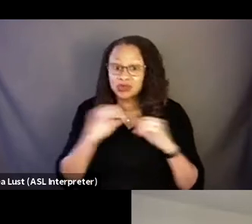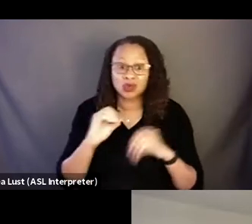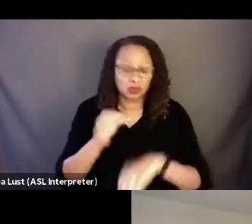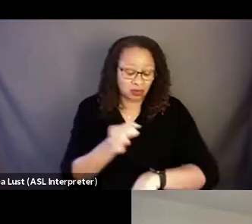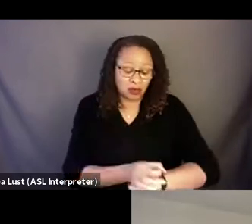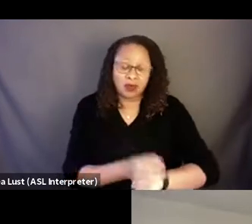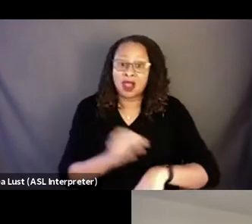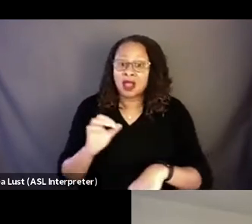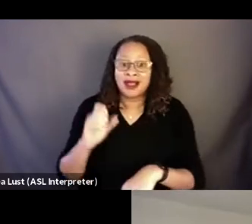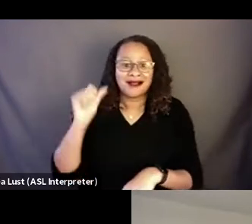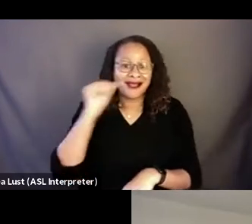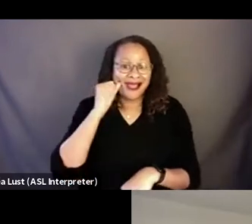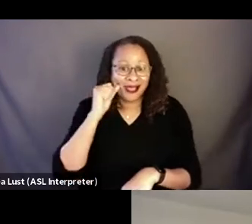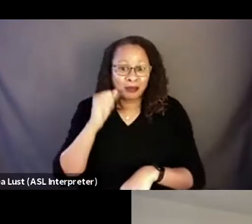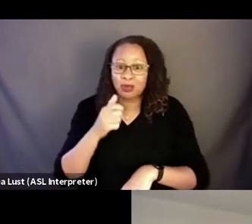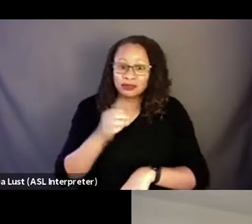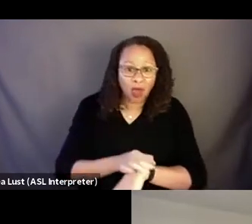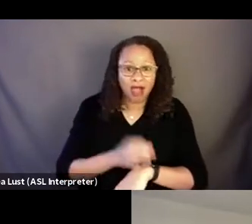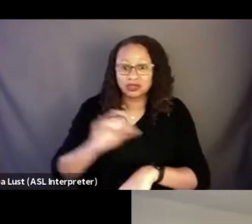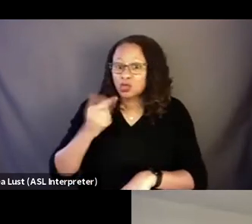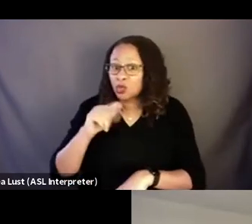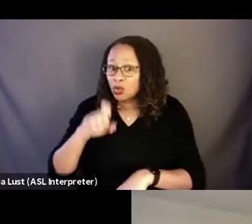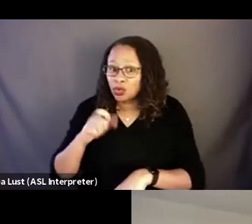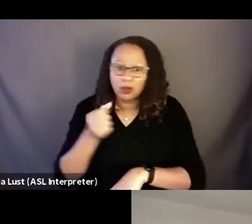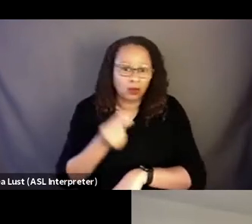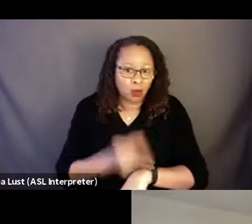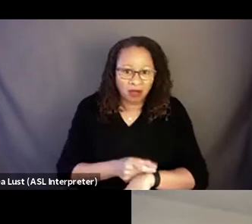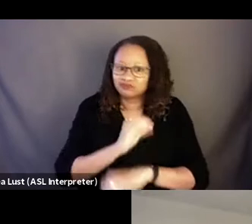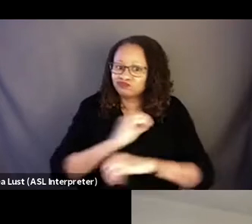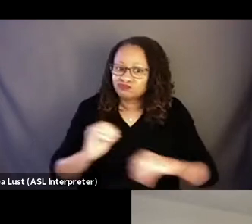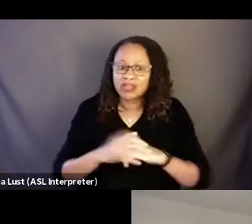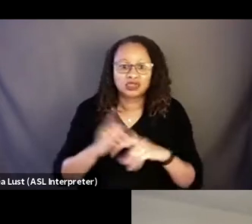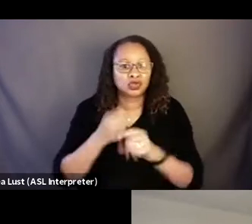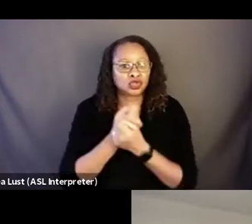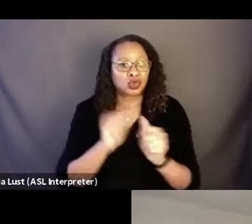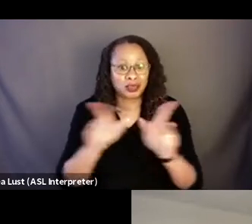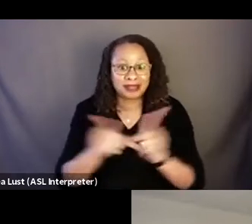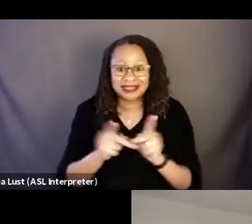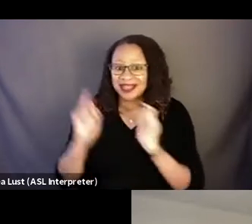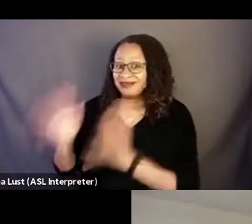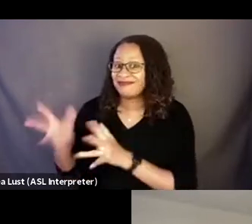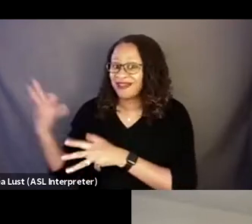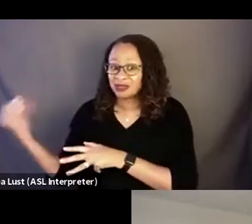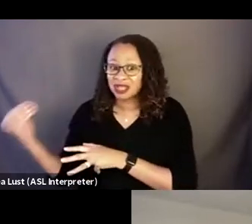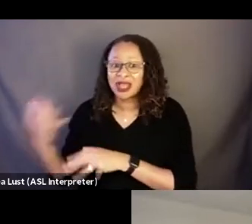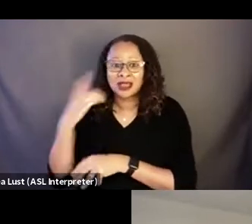in order to secure this facility cause we knew that our opponents were state actors